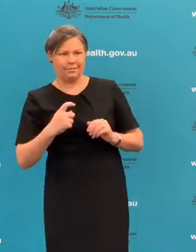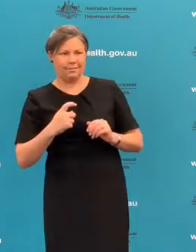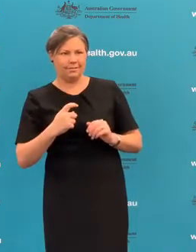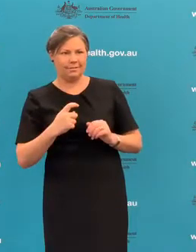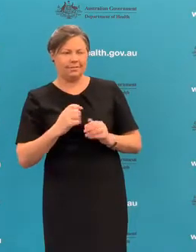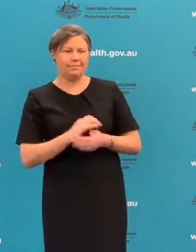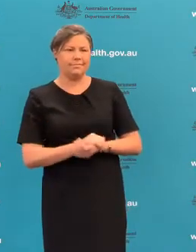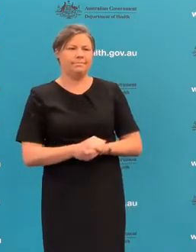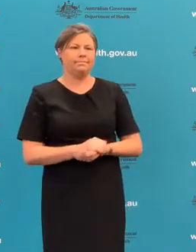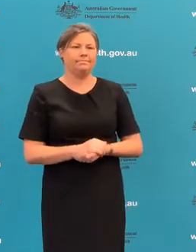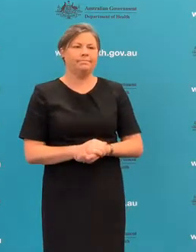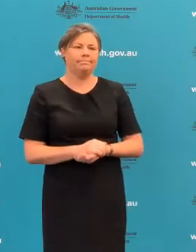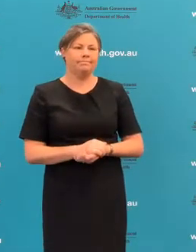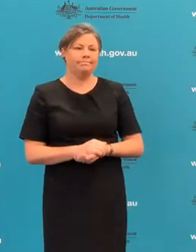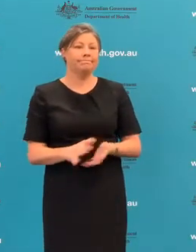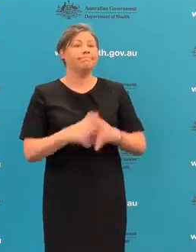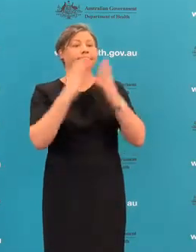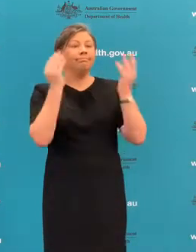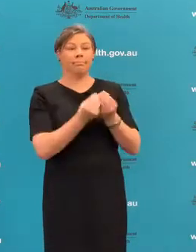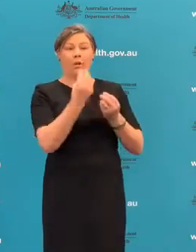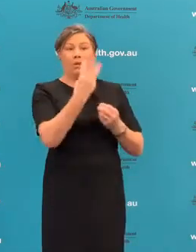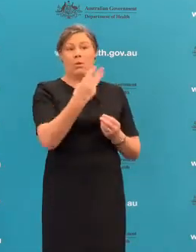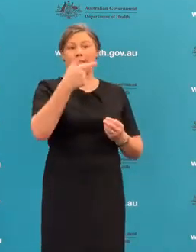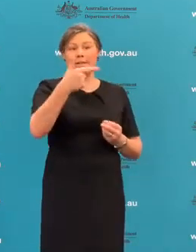yesterday and 37 people are reported to be on